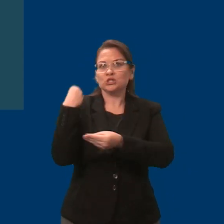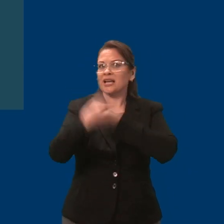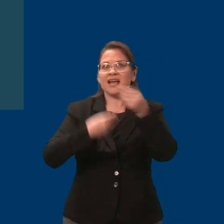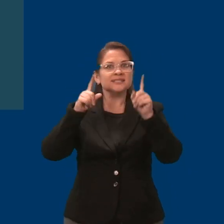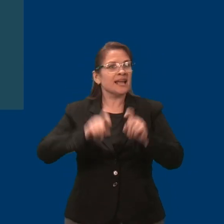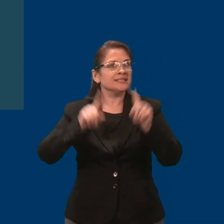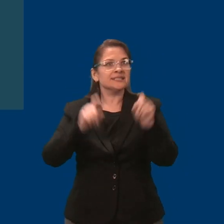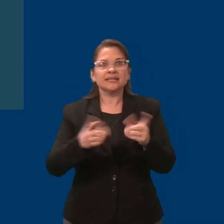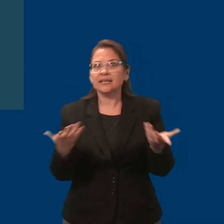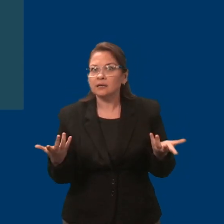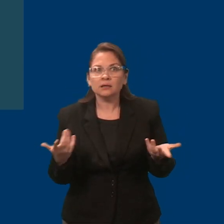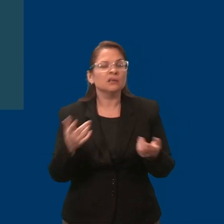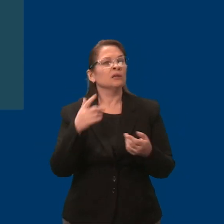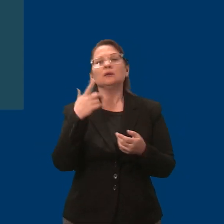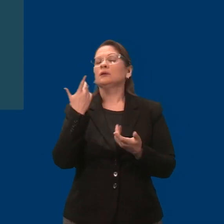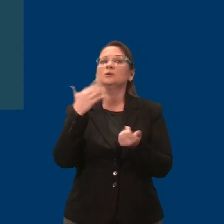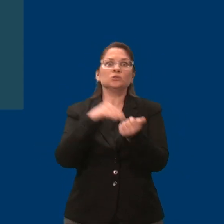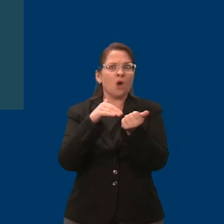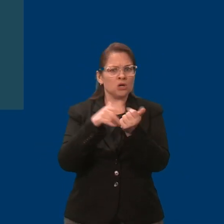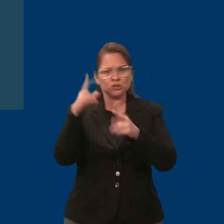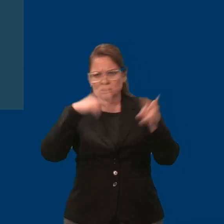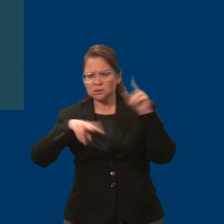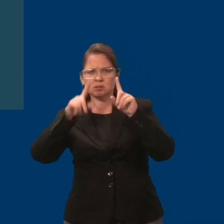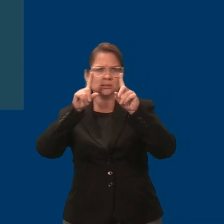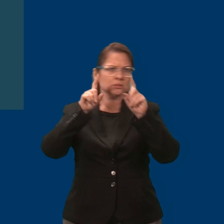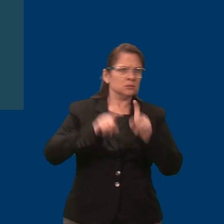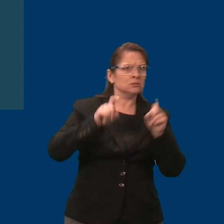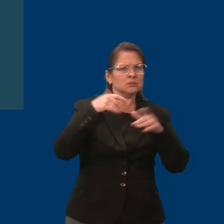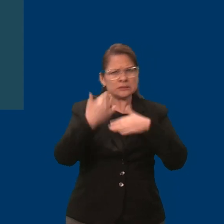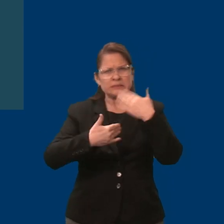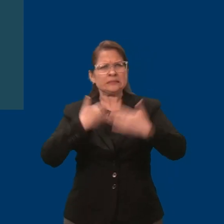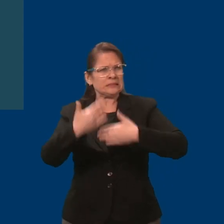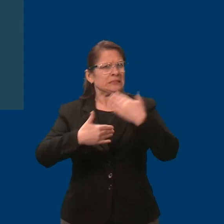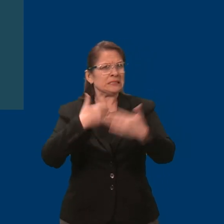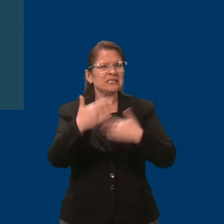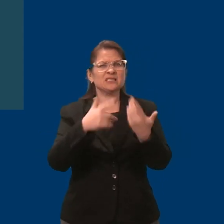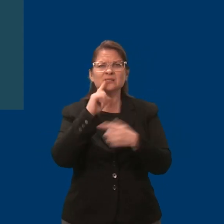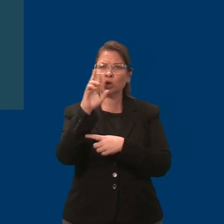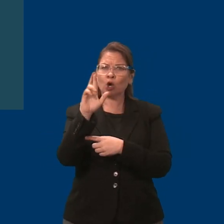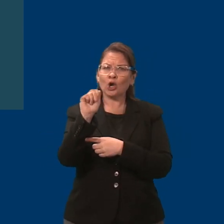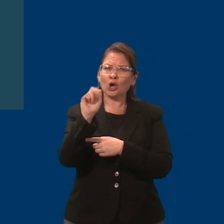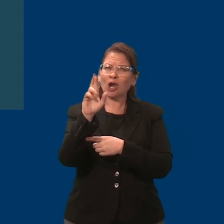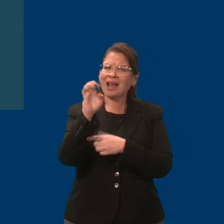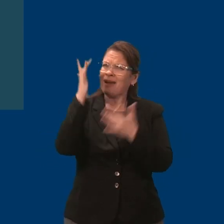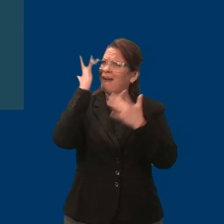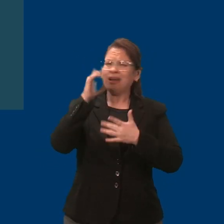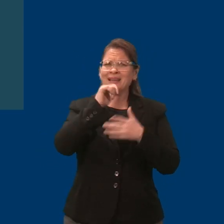Even though most rare diseases are genetic diseases and parents are carriers of these diseases.